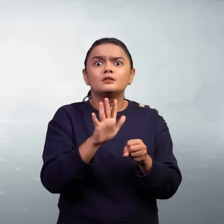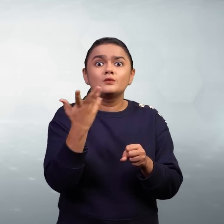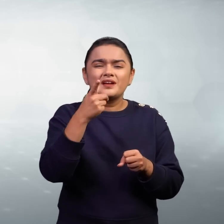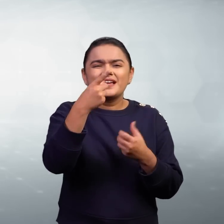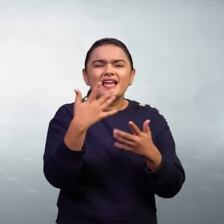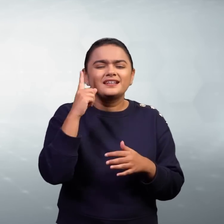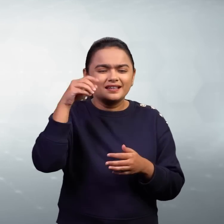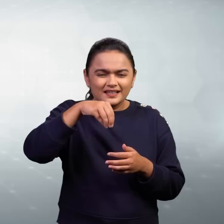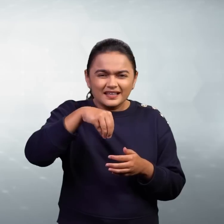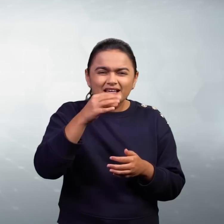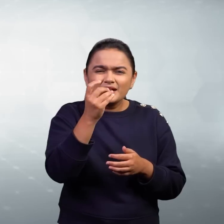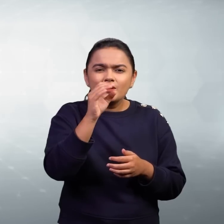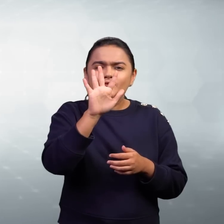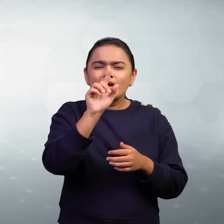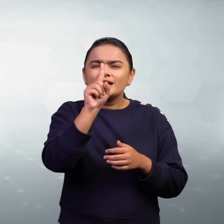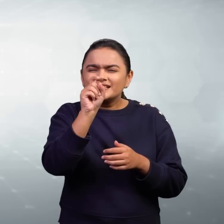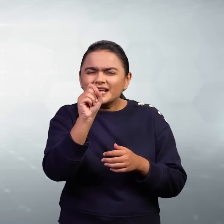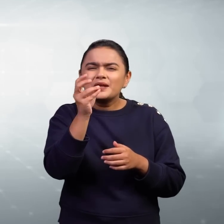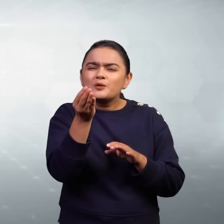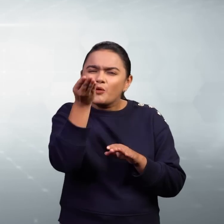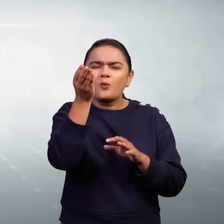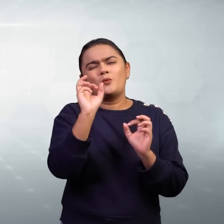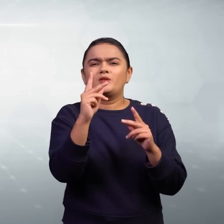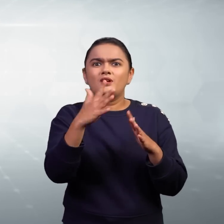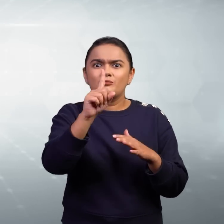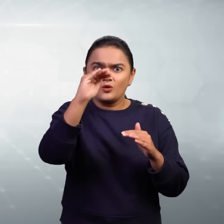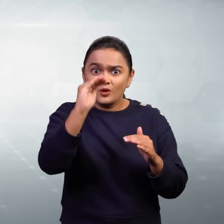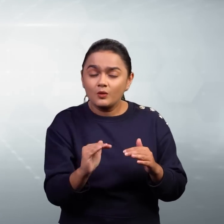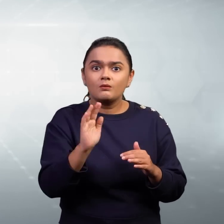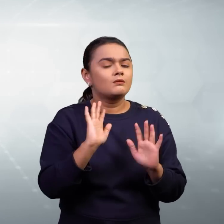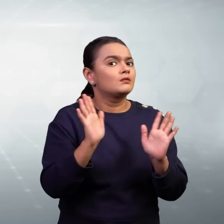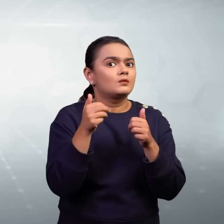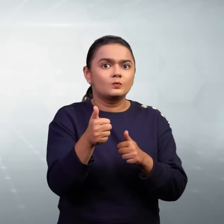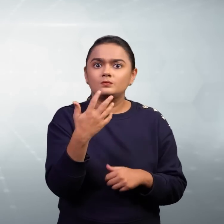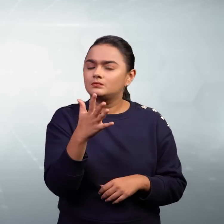It's fine if the sugar levels increase by 5-10 points. But it's not okay if it drops too low.